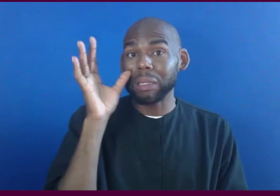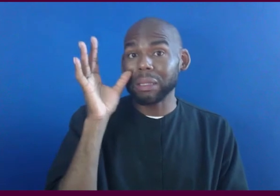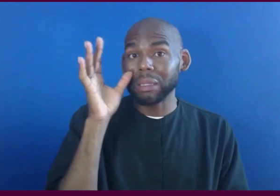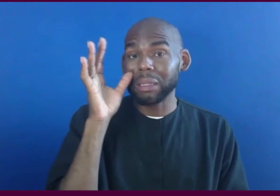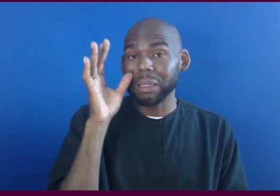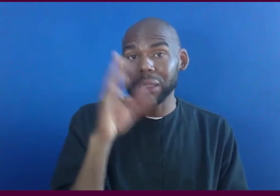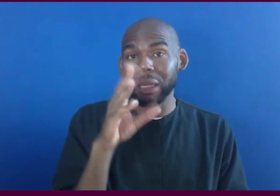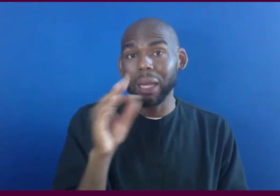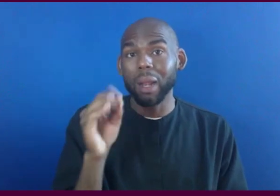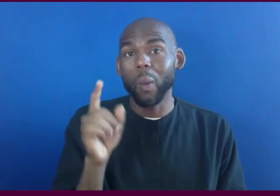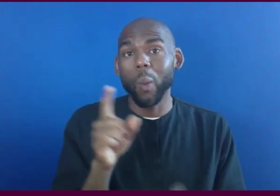particular.